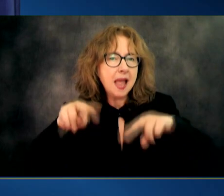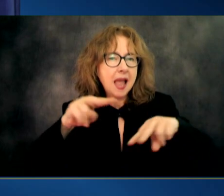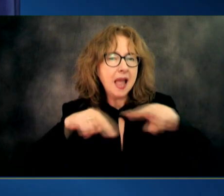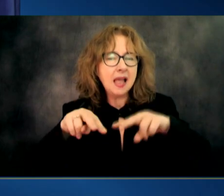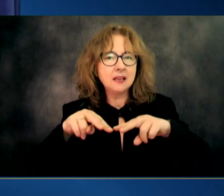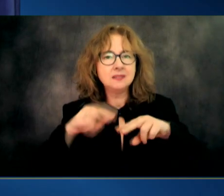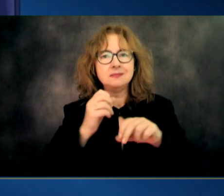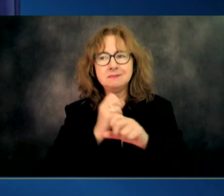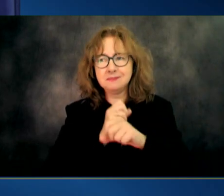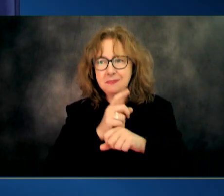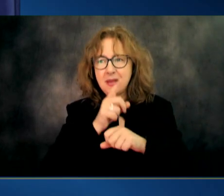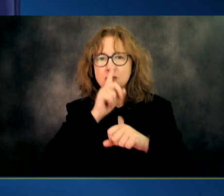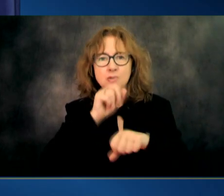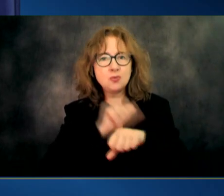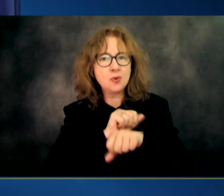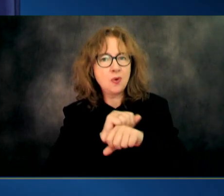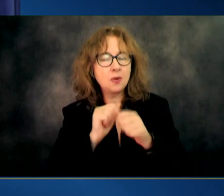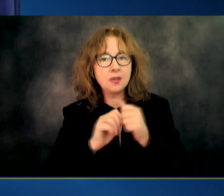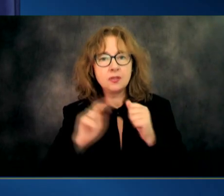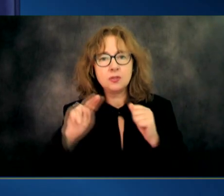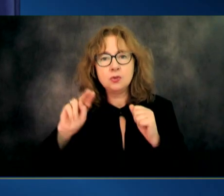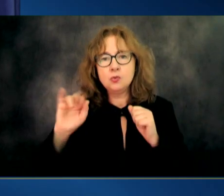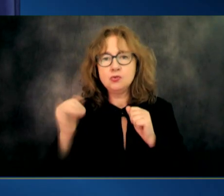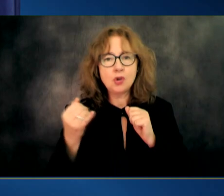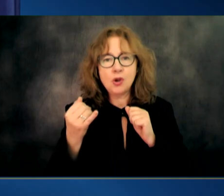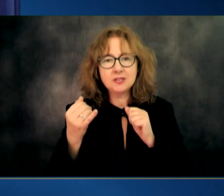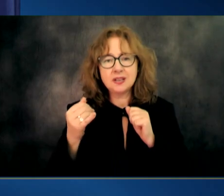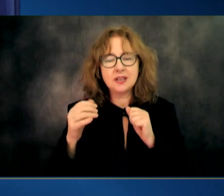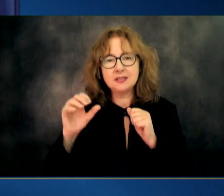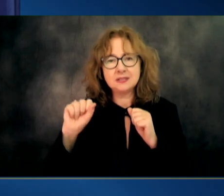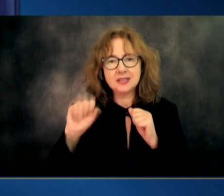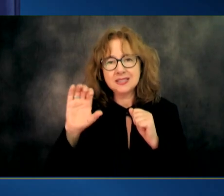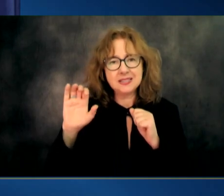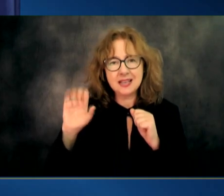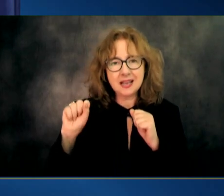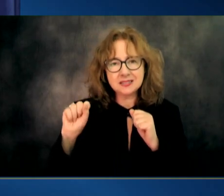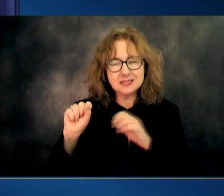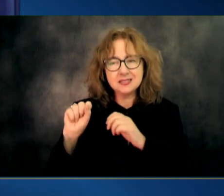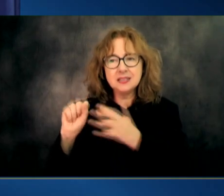you know, New Jersey chapter of the Sickle Cell Association, making sure that those voices are